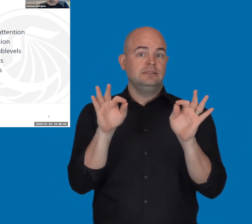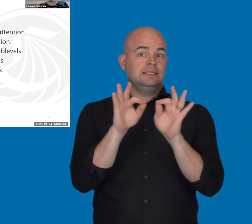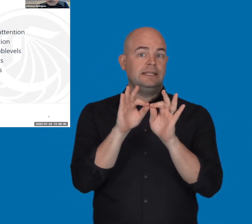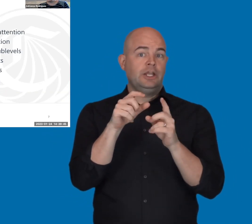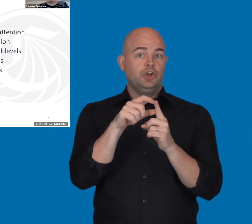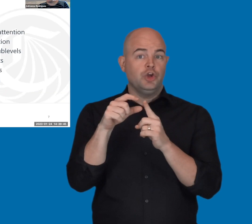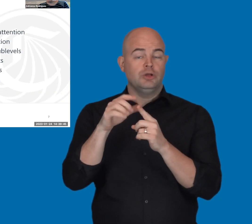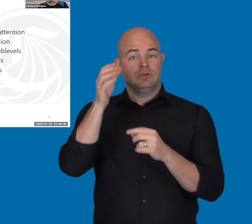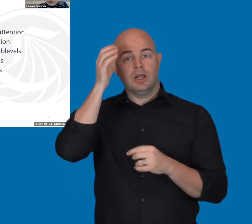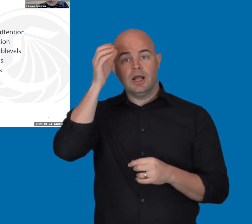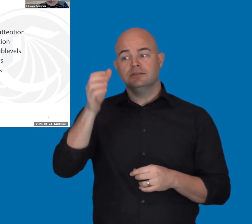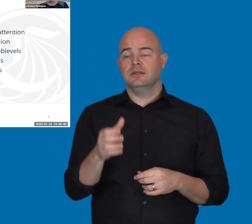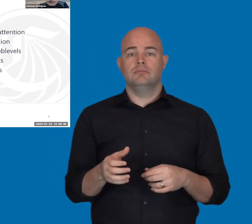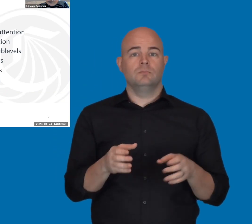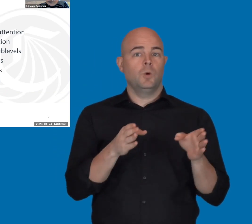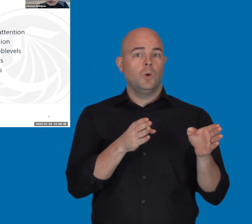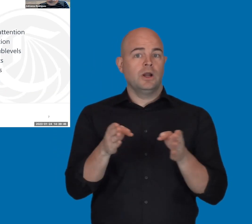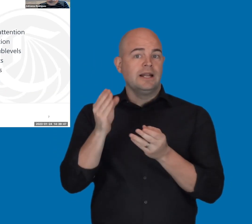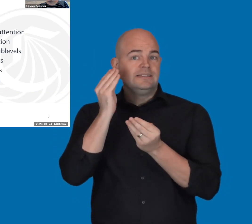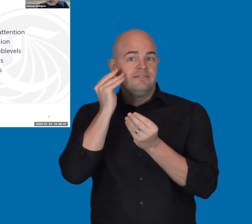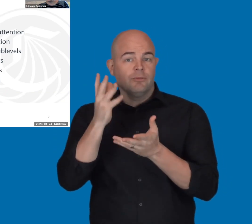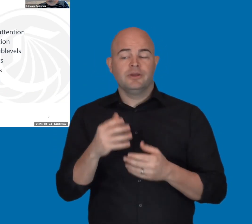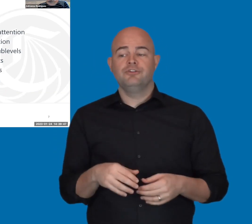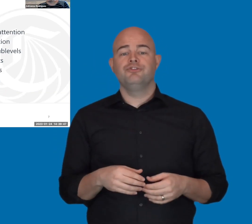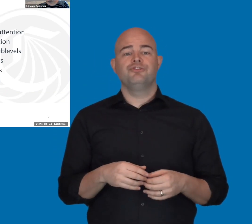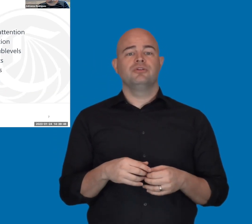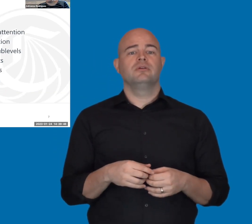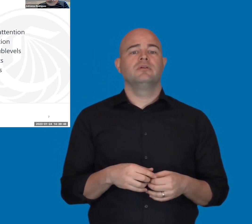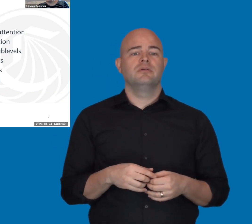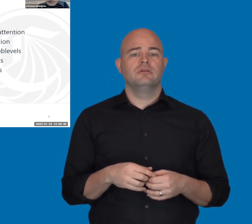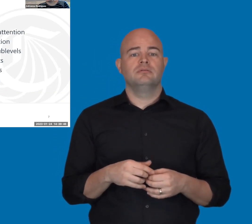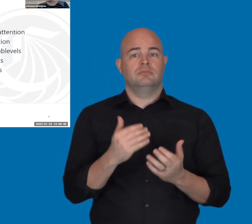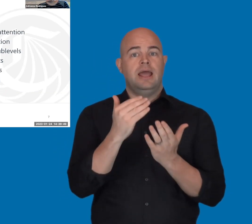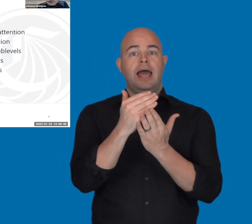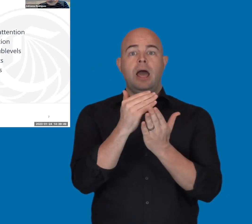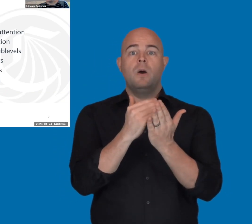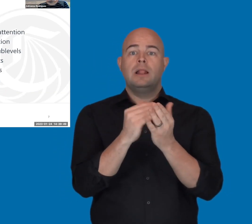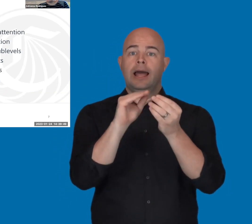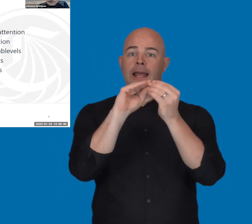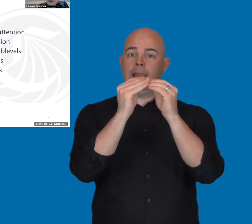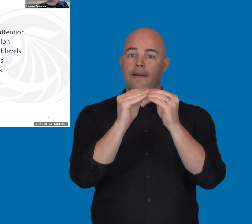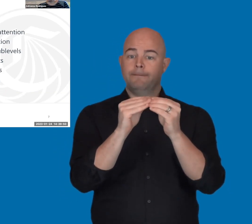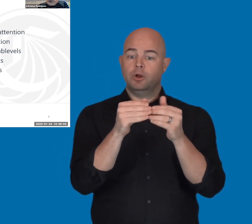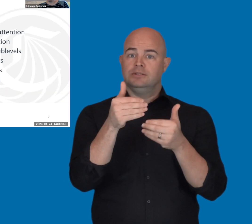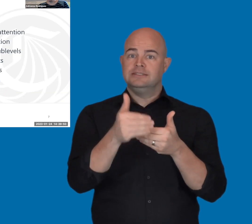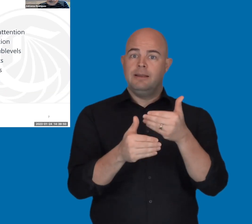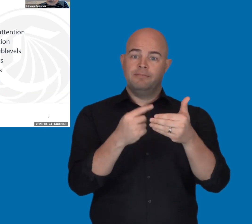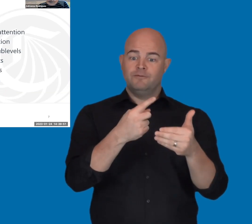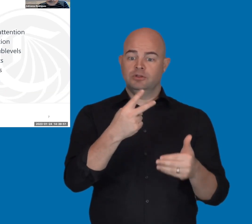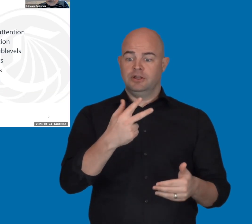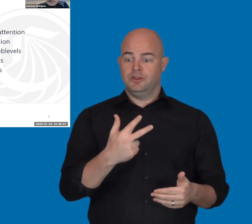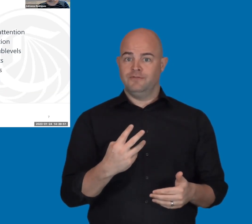organize like information, outline numbered steps, add additional information links.